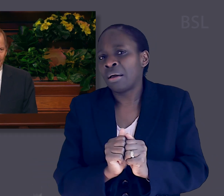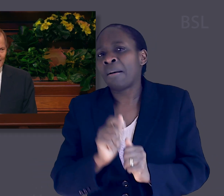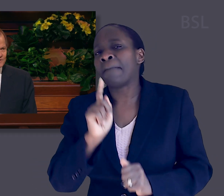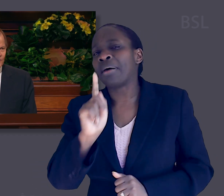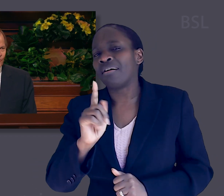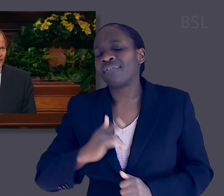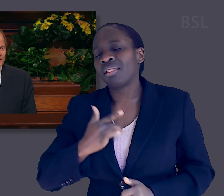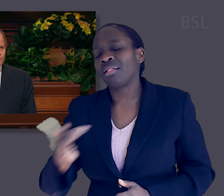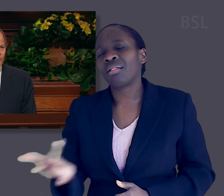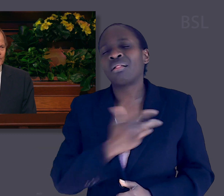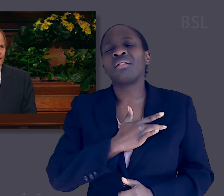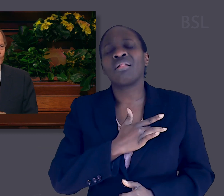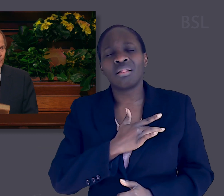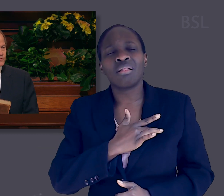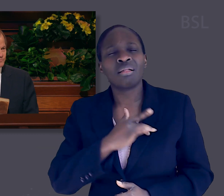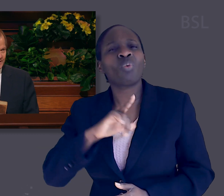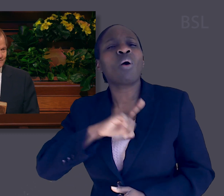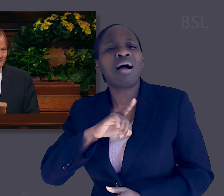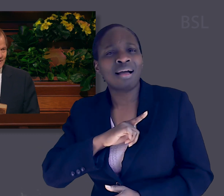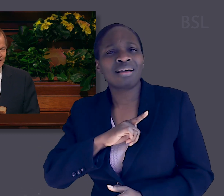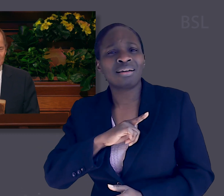But that is not why this book moves me.